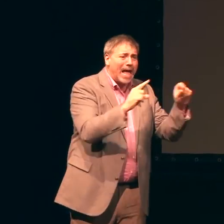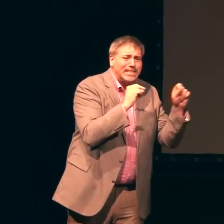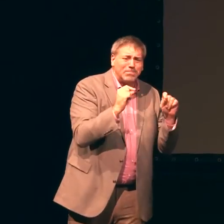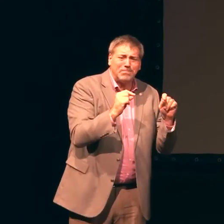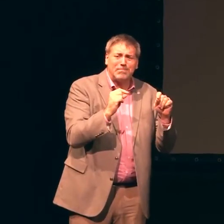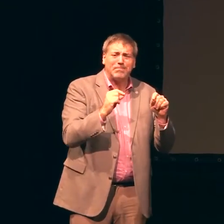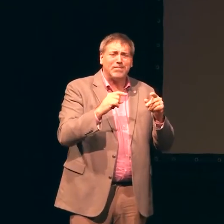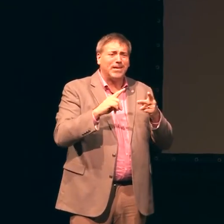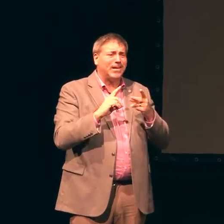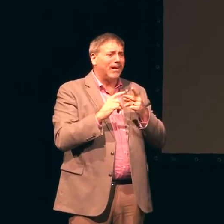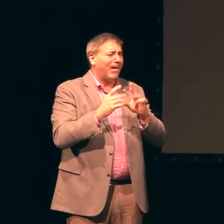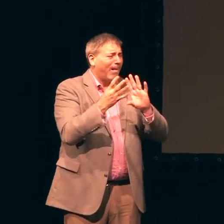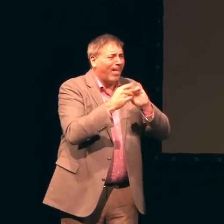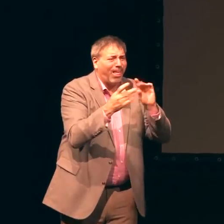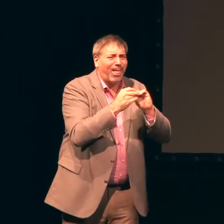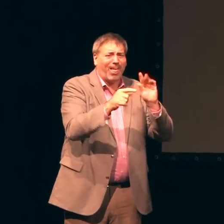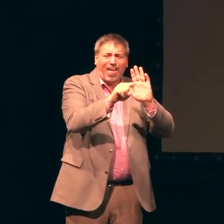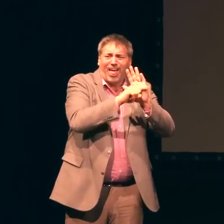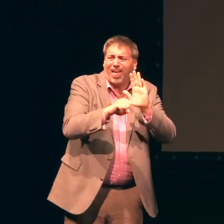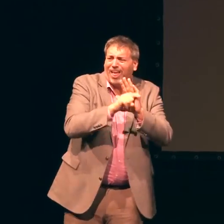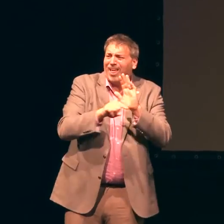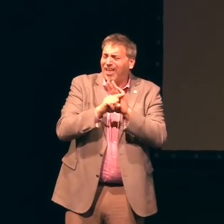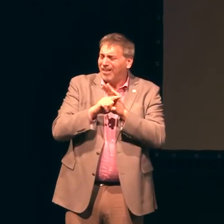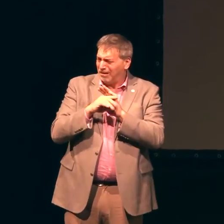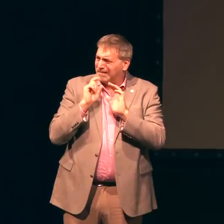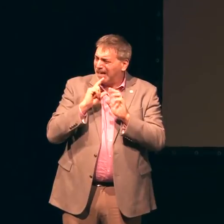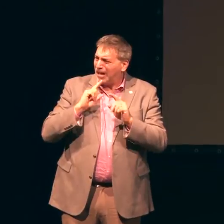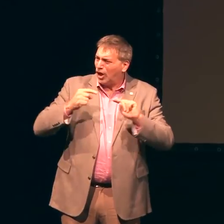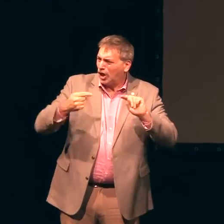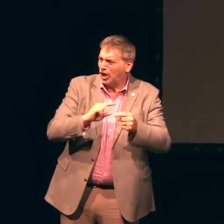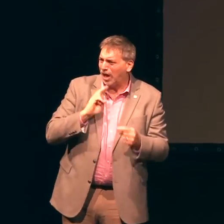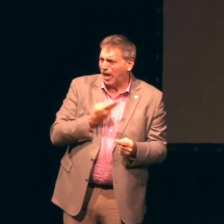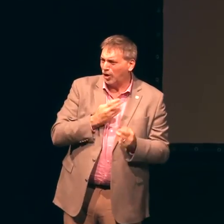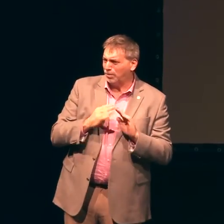So, gossip, being malicious and negative, that